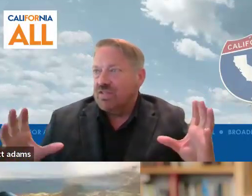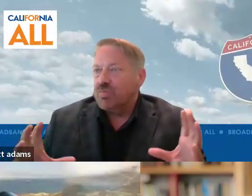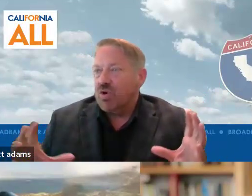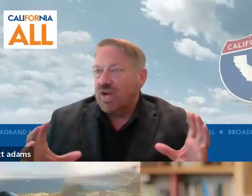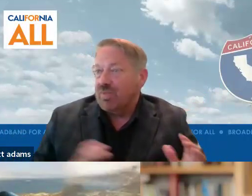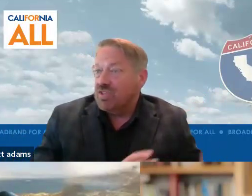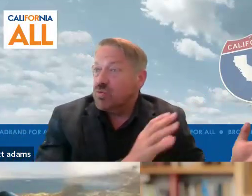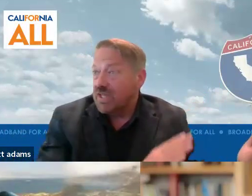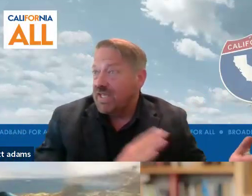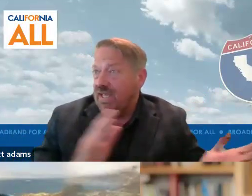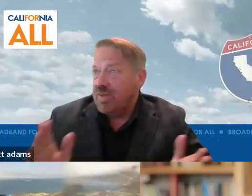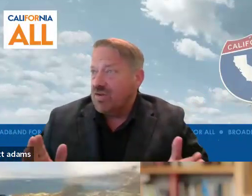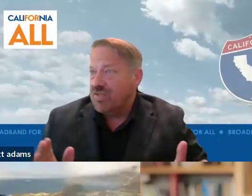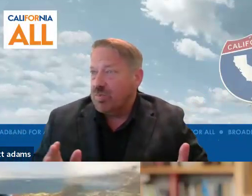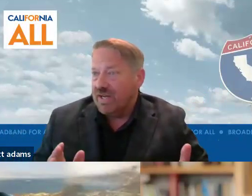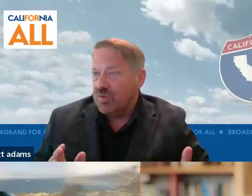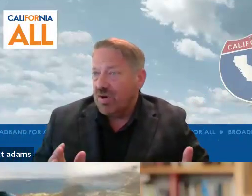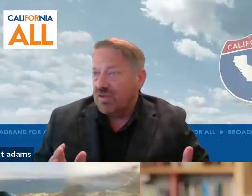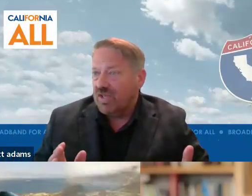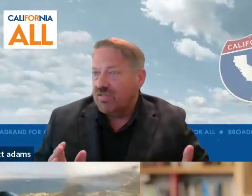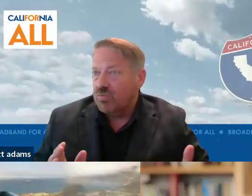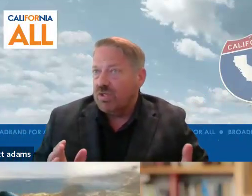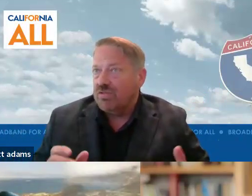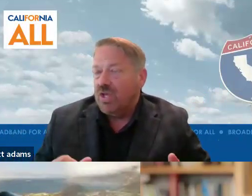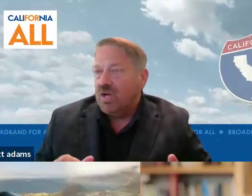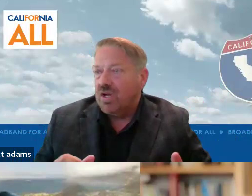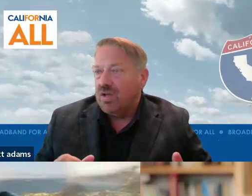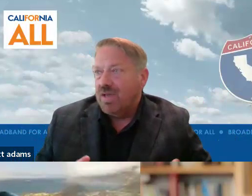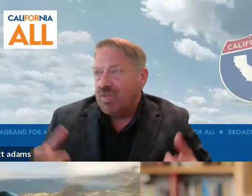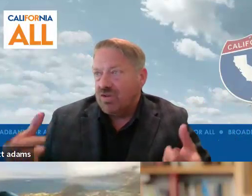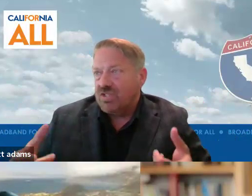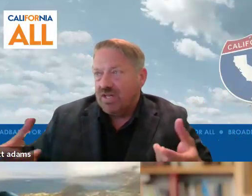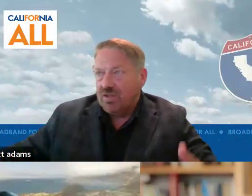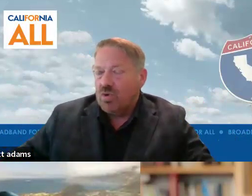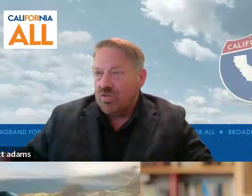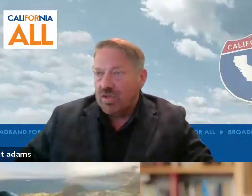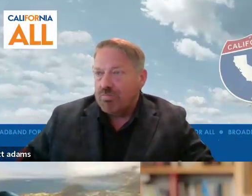design this program, and this really came out of the planning process was understanding that while